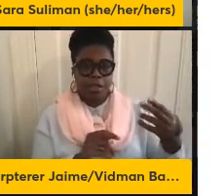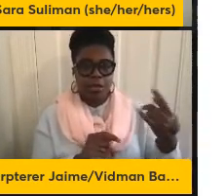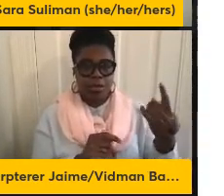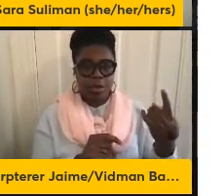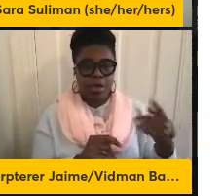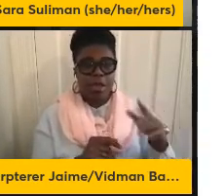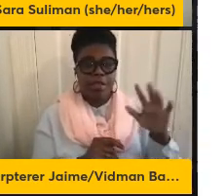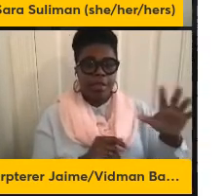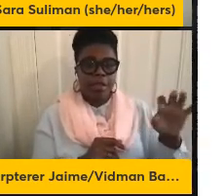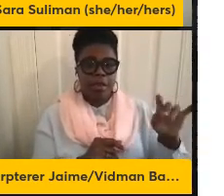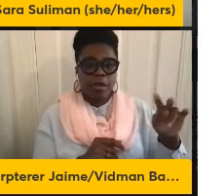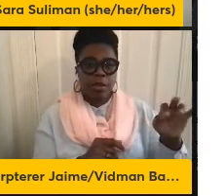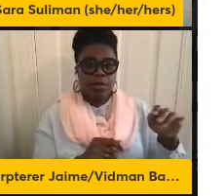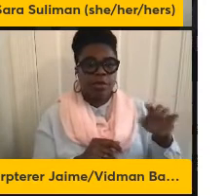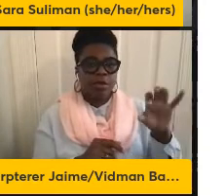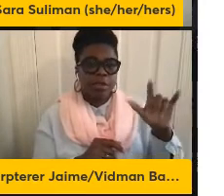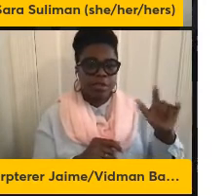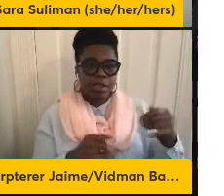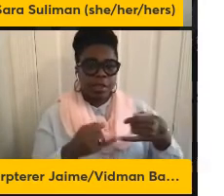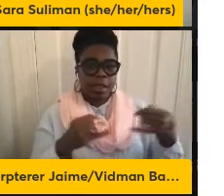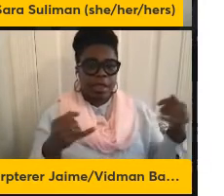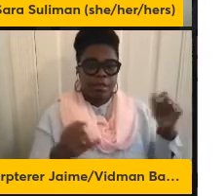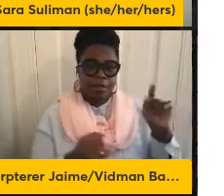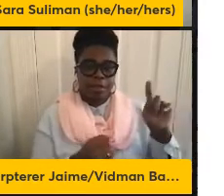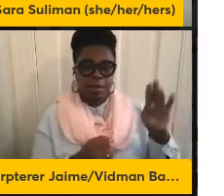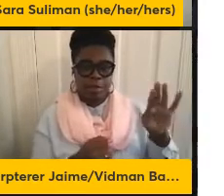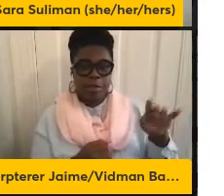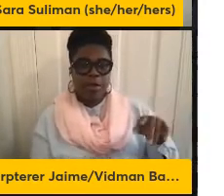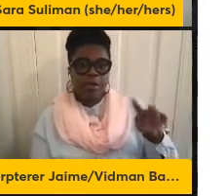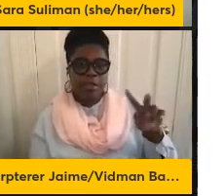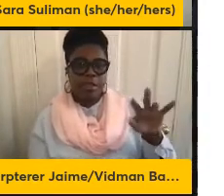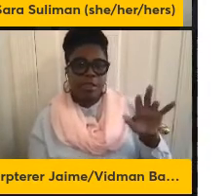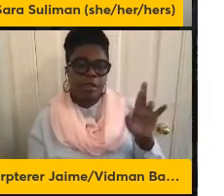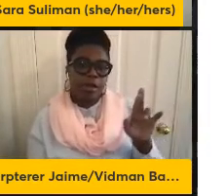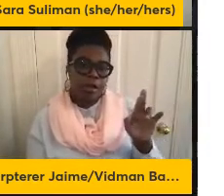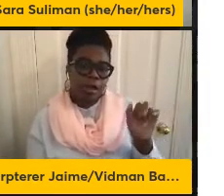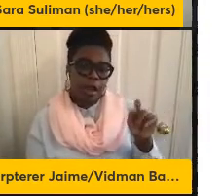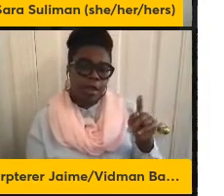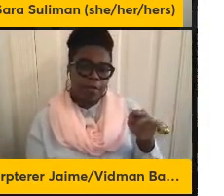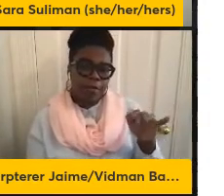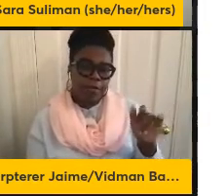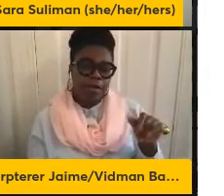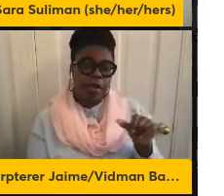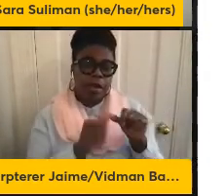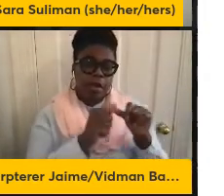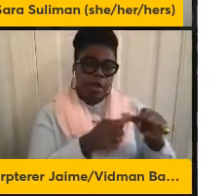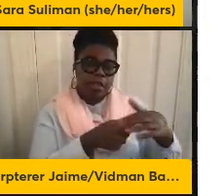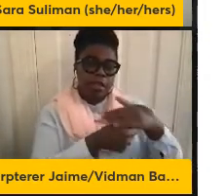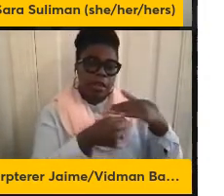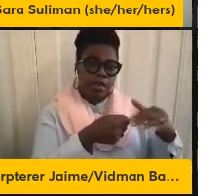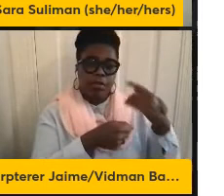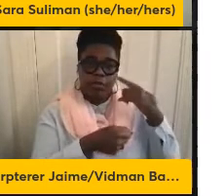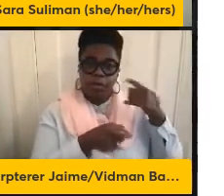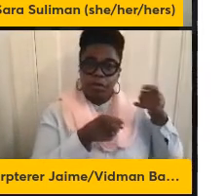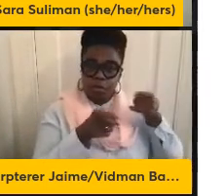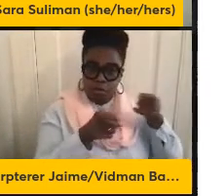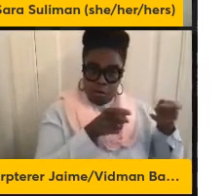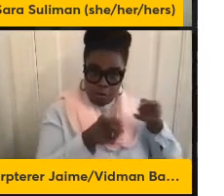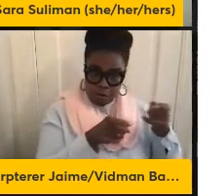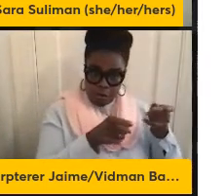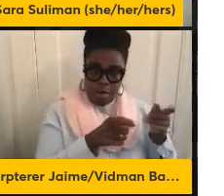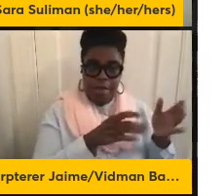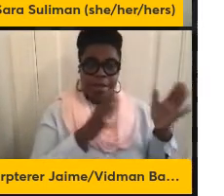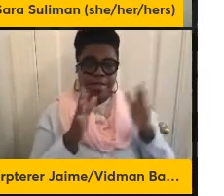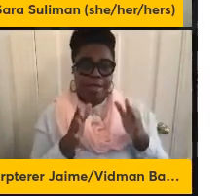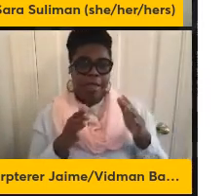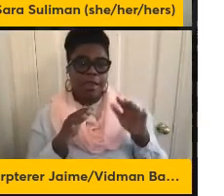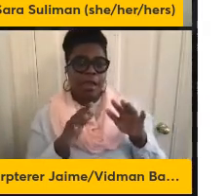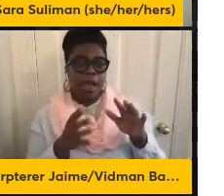edited for ATP one B three or TCR Alpha constant region as a control and then sort of ATP one B three sufficient and